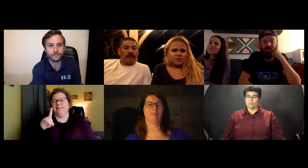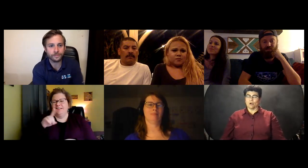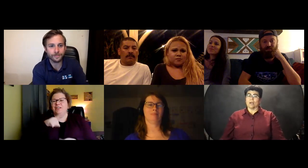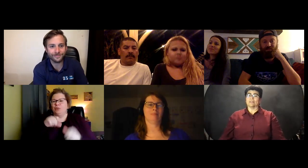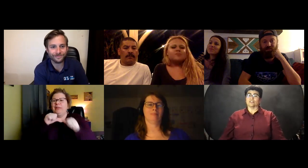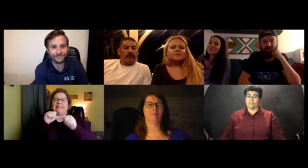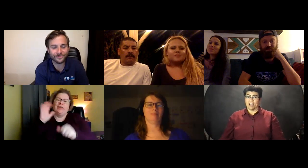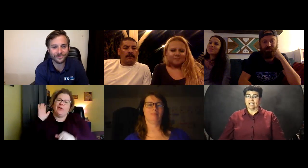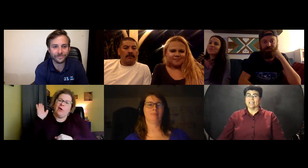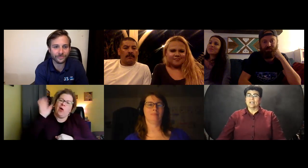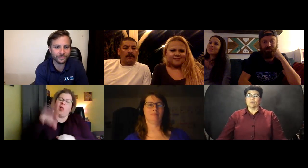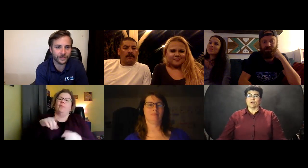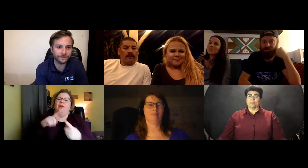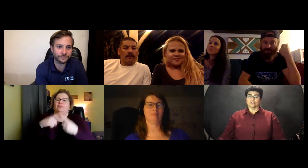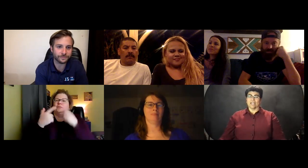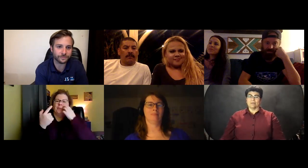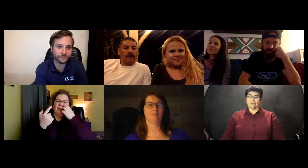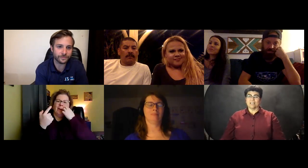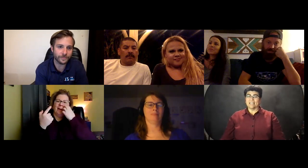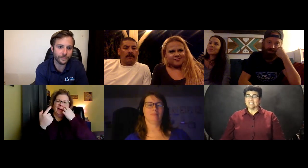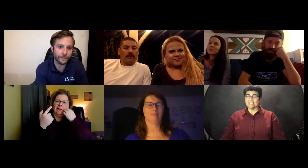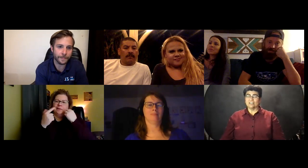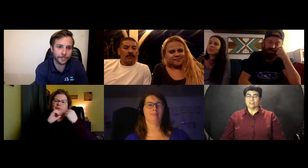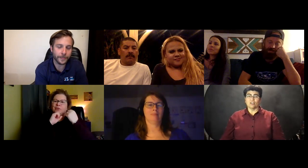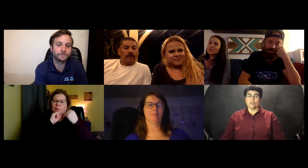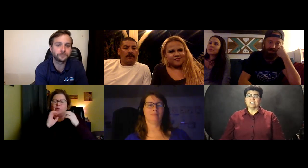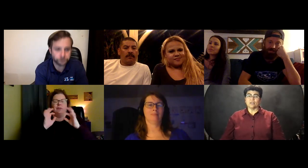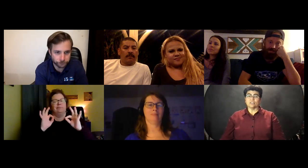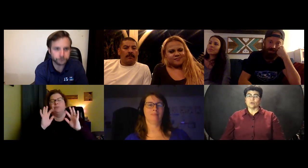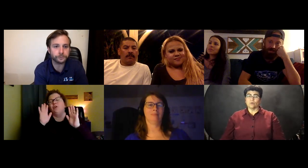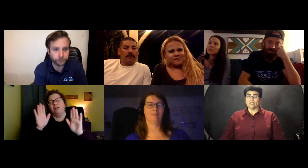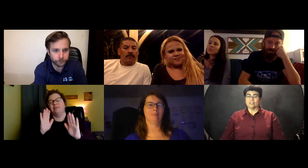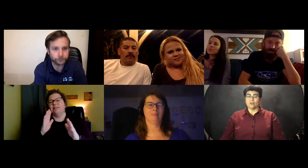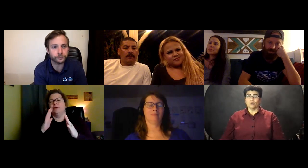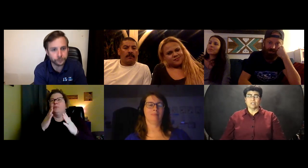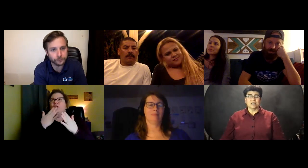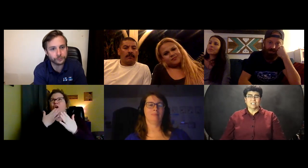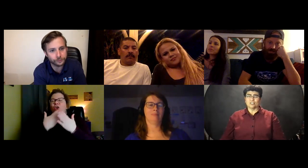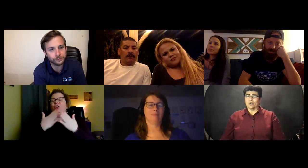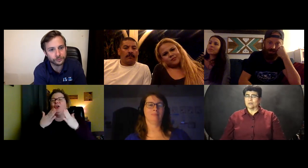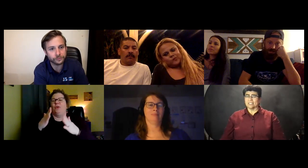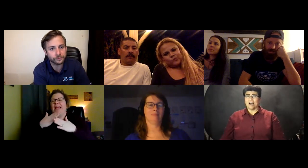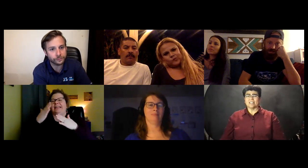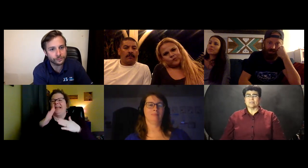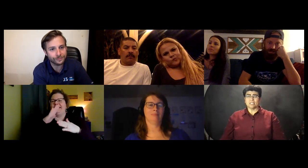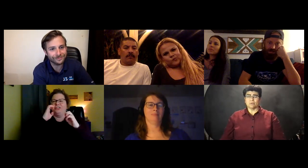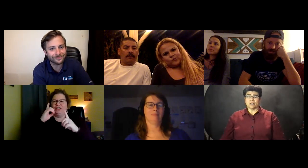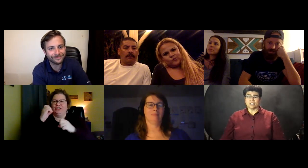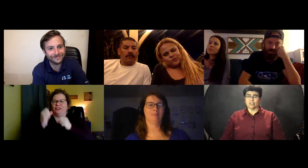program and so finally we were able to get him in and he continued all the way till he was 21 years old